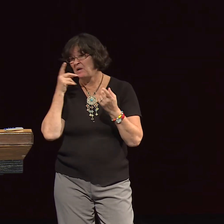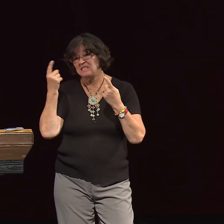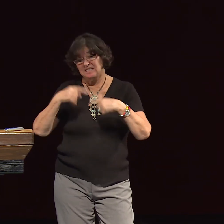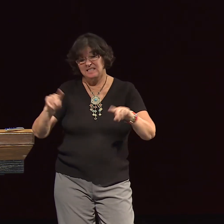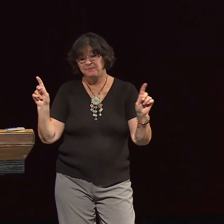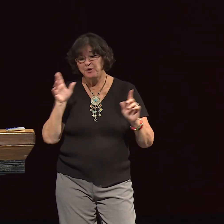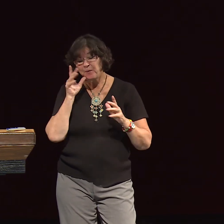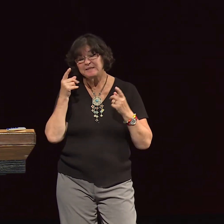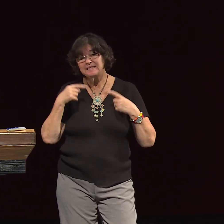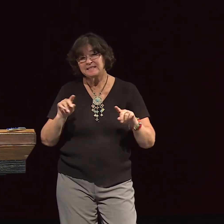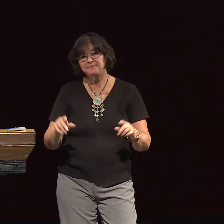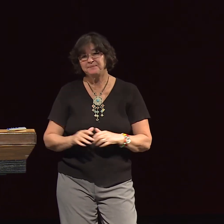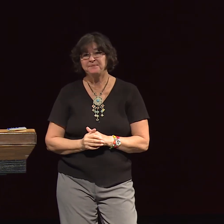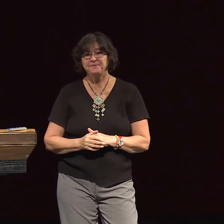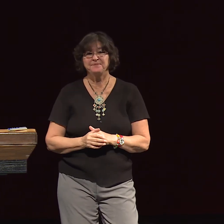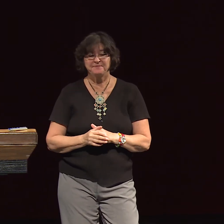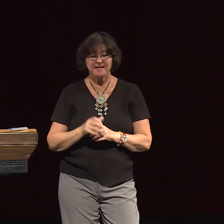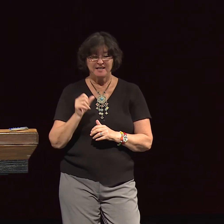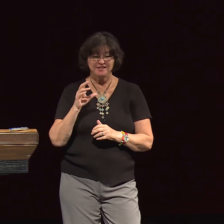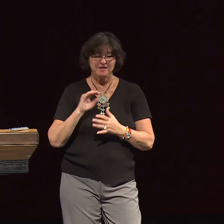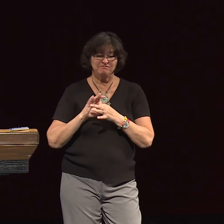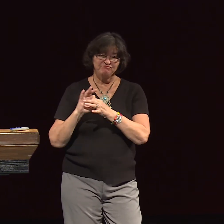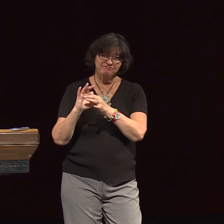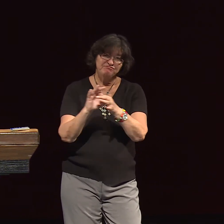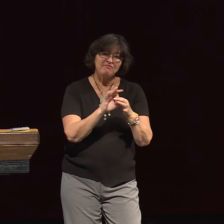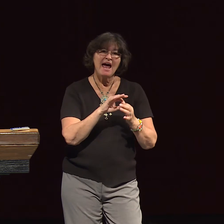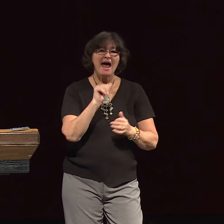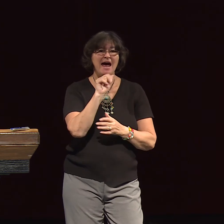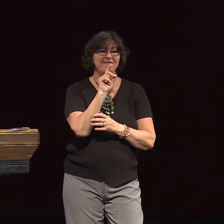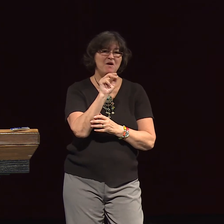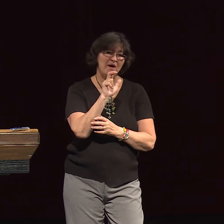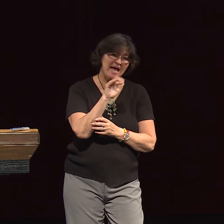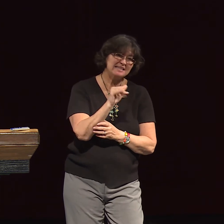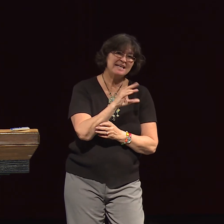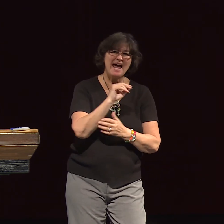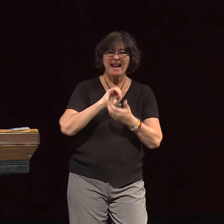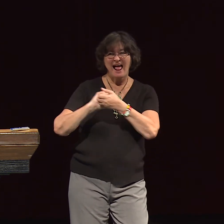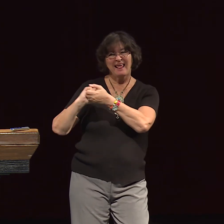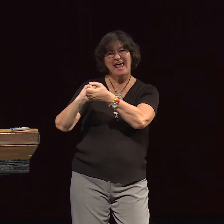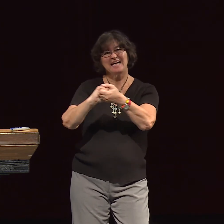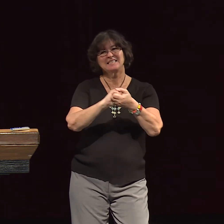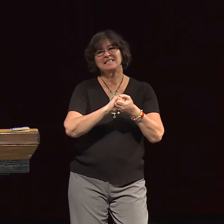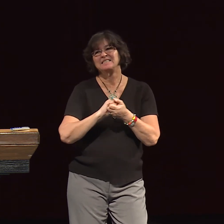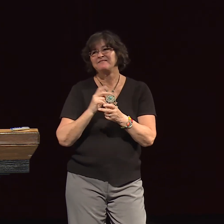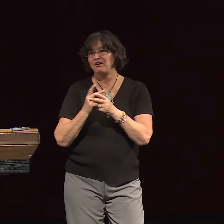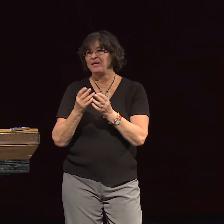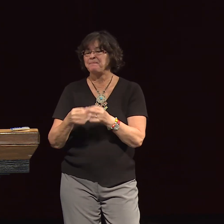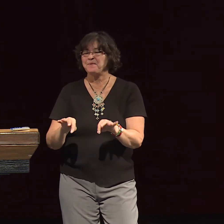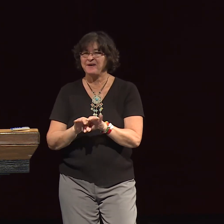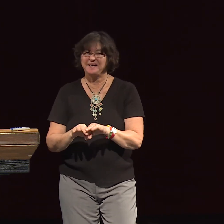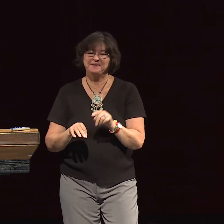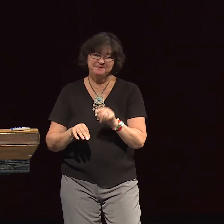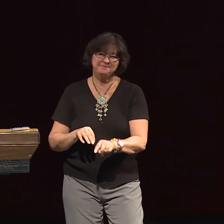The more people you have working together, the more successful you can be. You need to be advocates and allies.